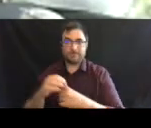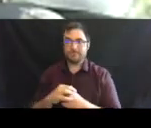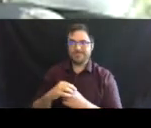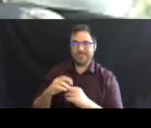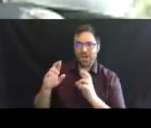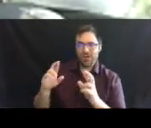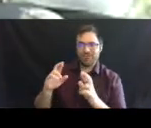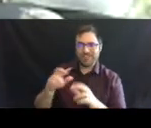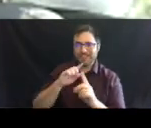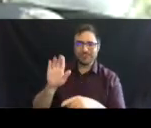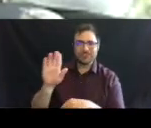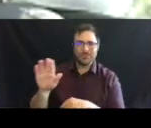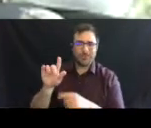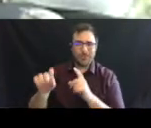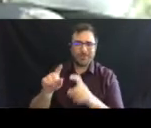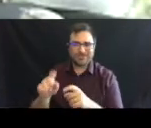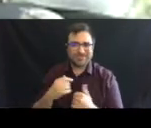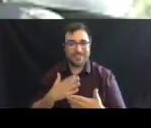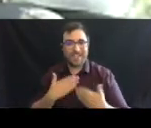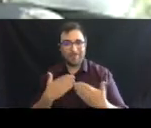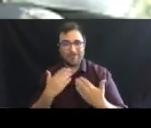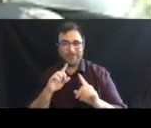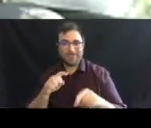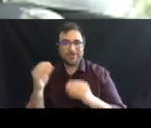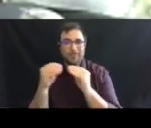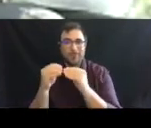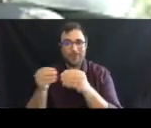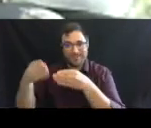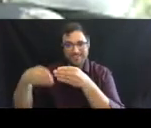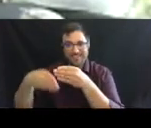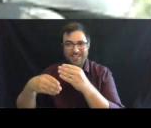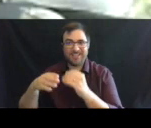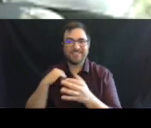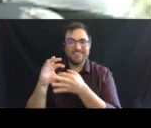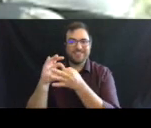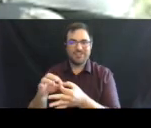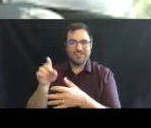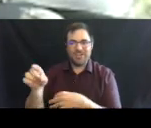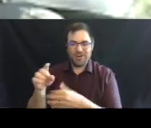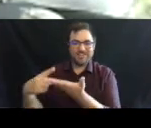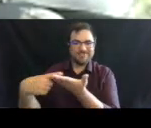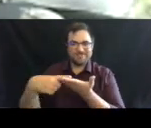your question happy to answer more of that at the end when we do our Q&A but because of that